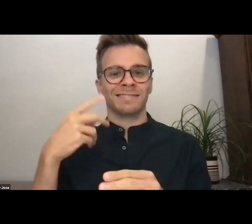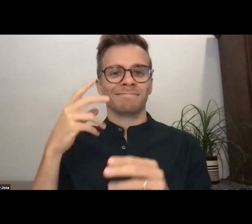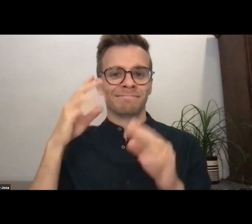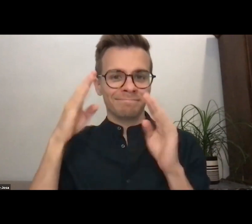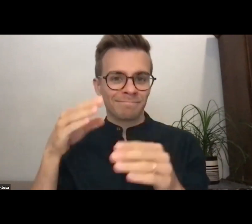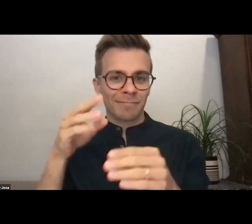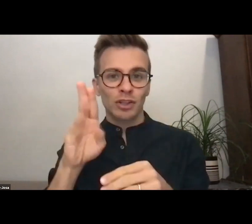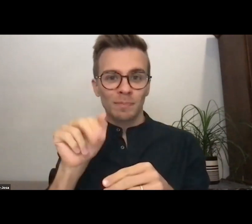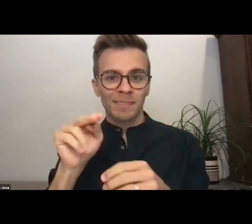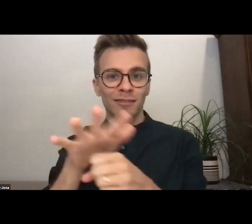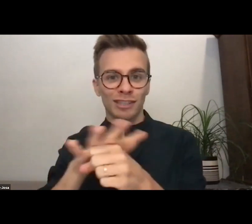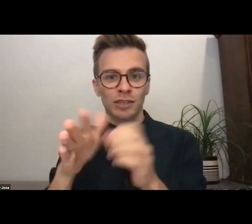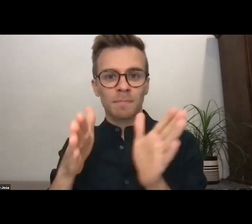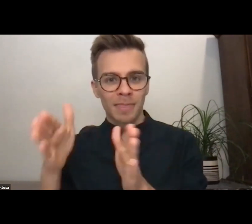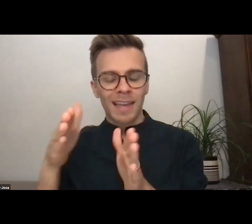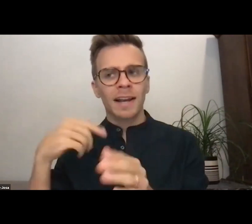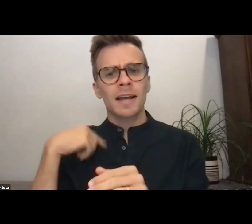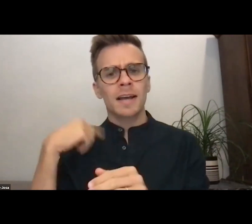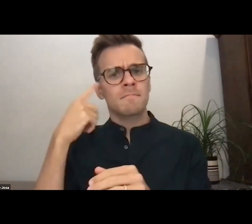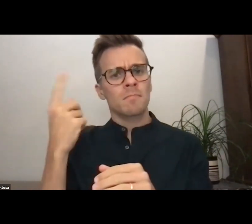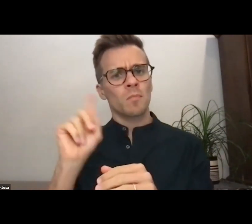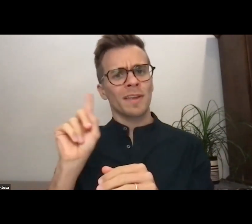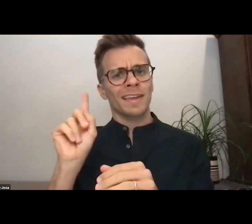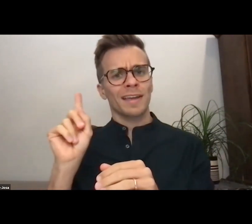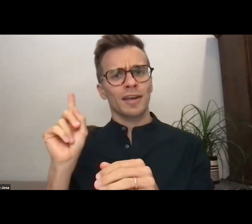Like Robert mentioned, I focused on urban and regional planning.